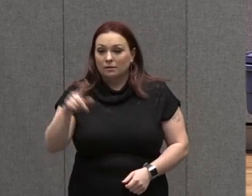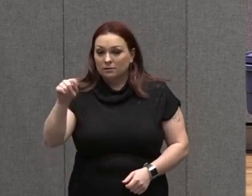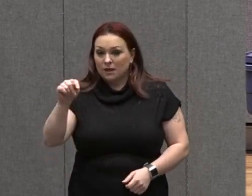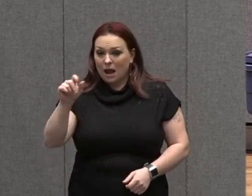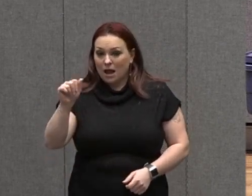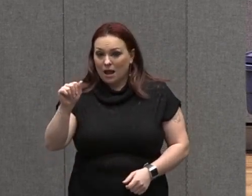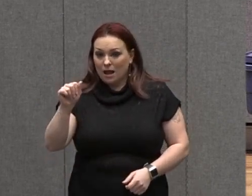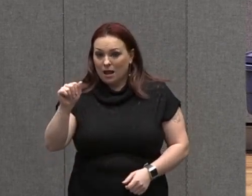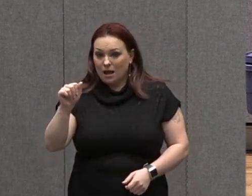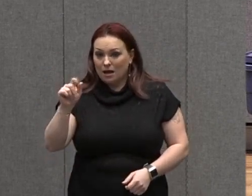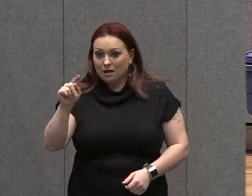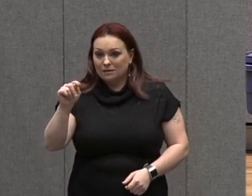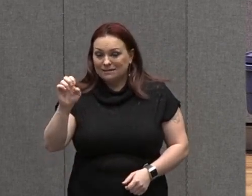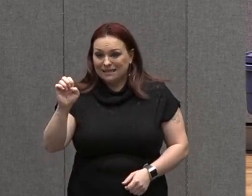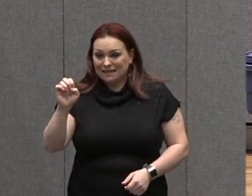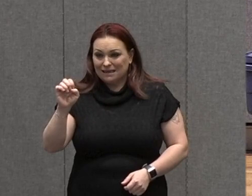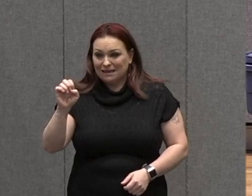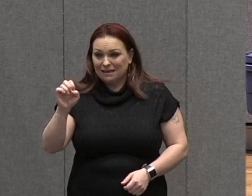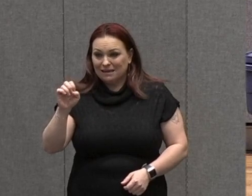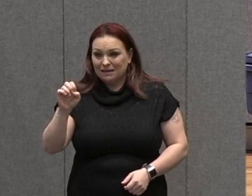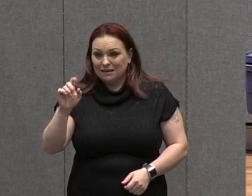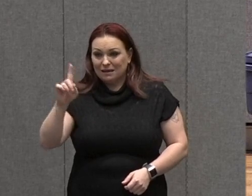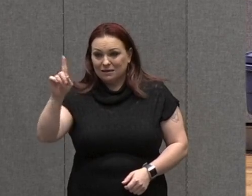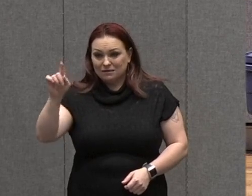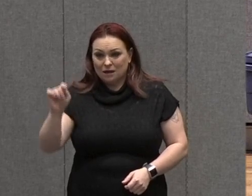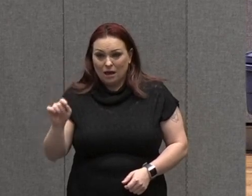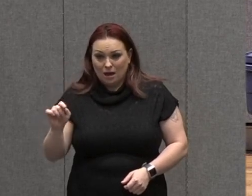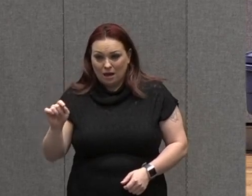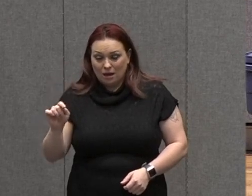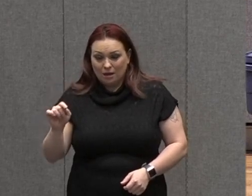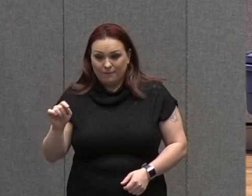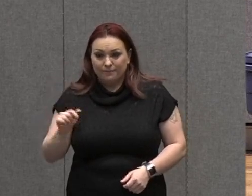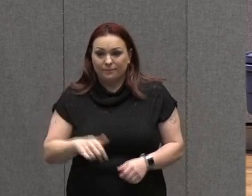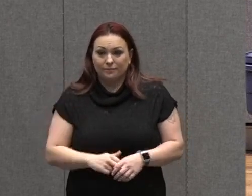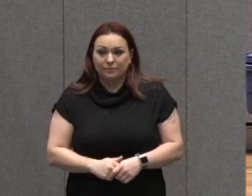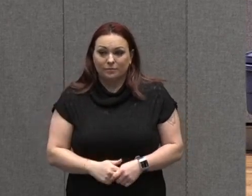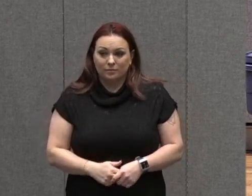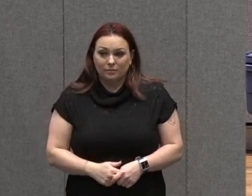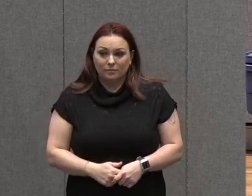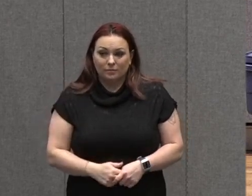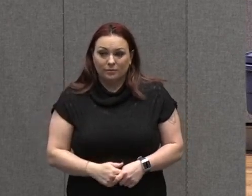tati, and then I want to end on a ta here for just this line. Okay so the first line, pretty simple.